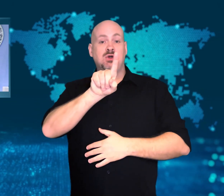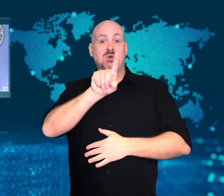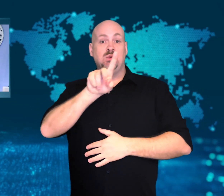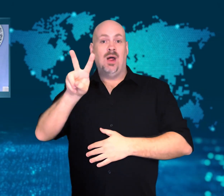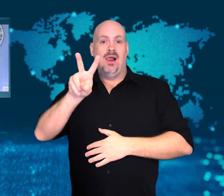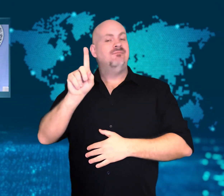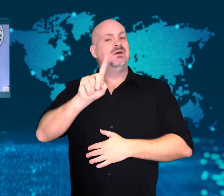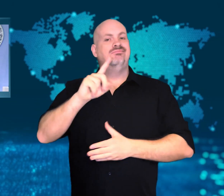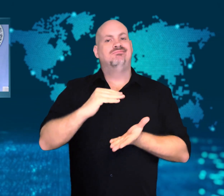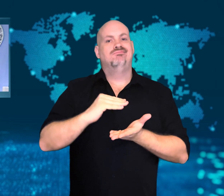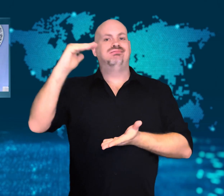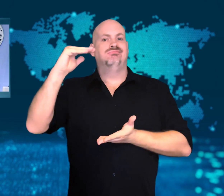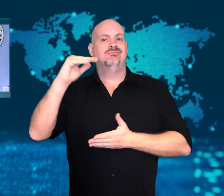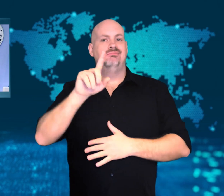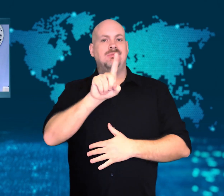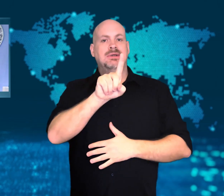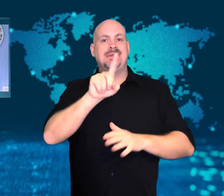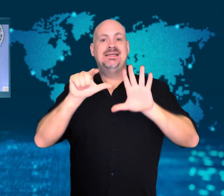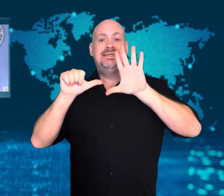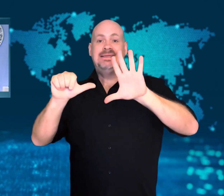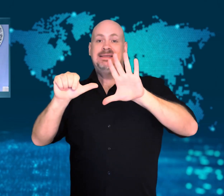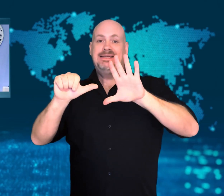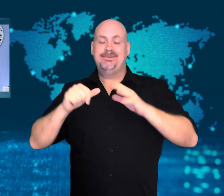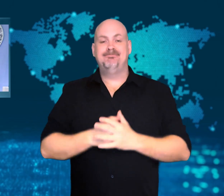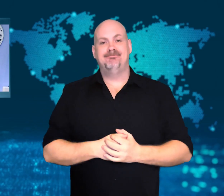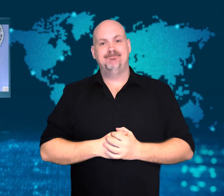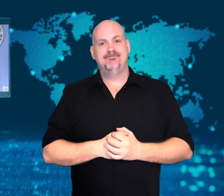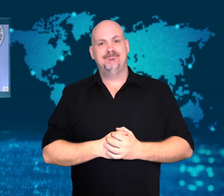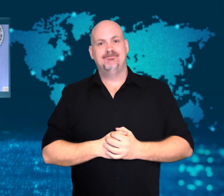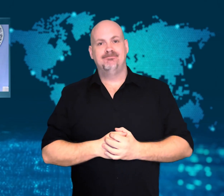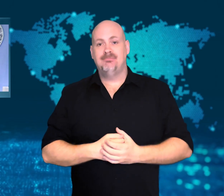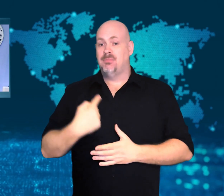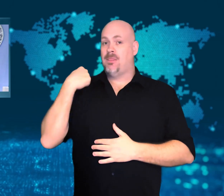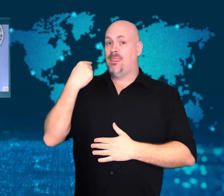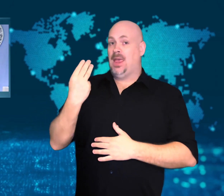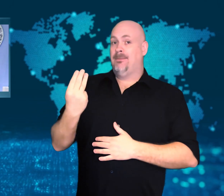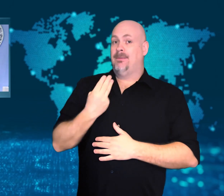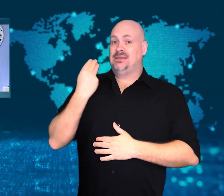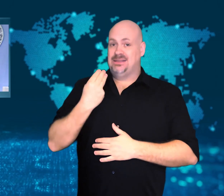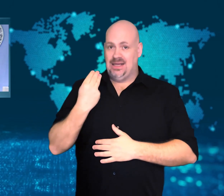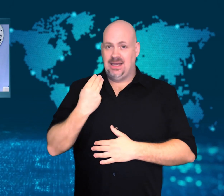sexual consent from 12 to 16 years old.